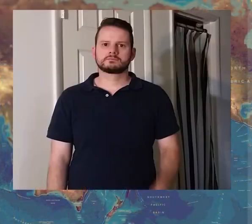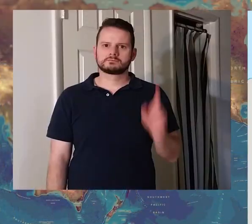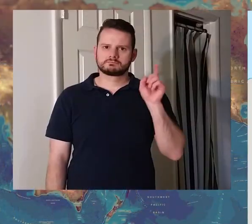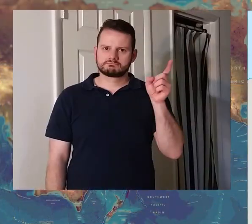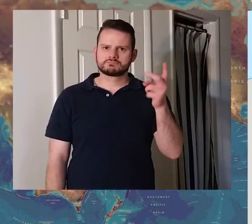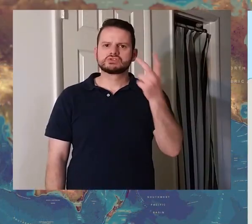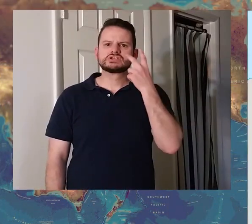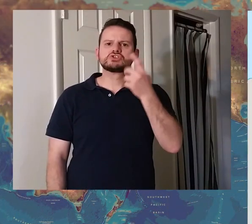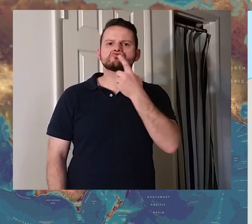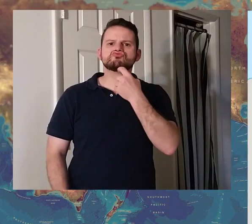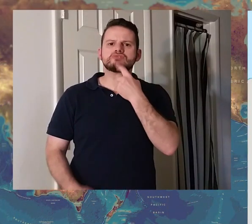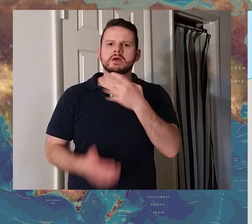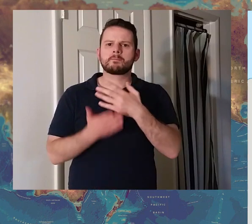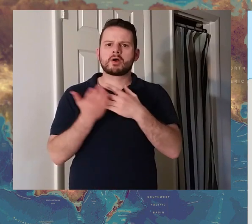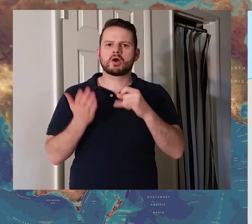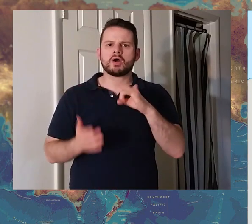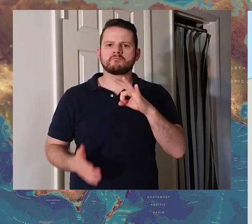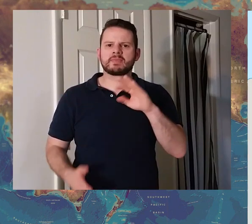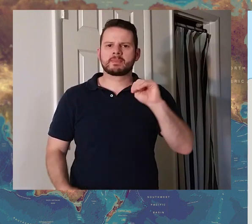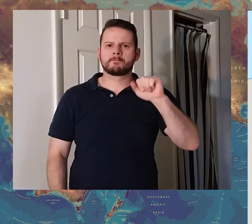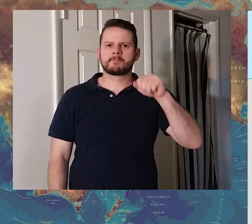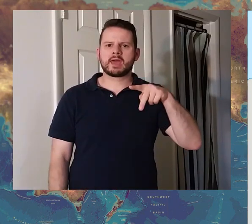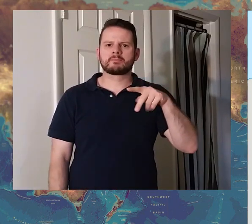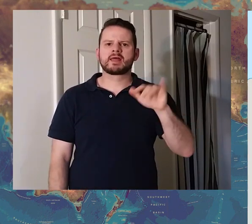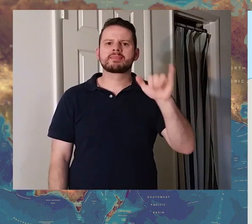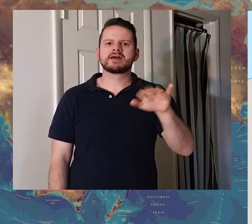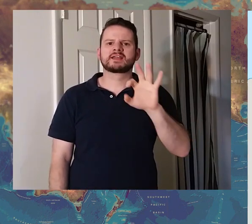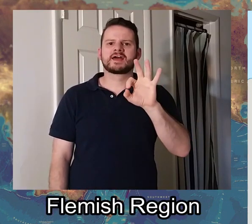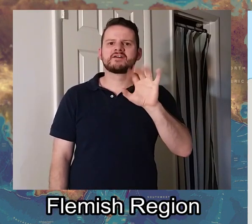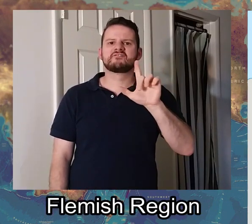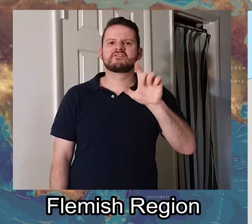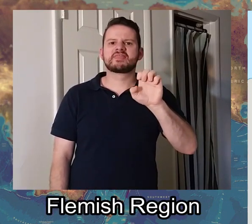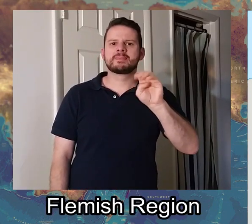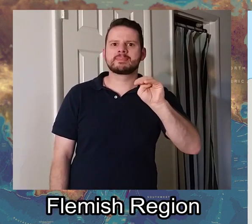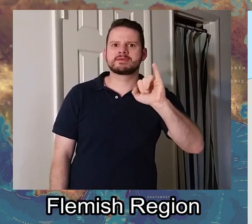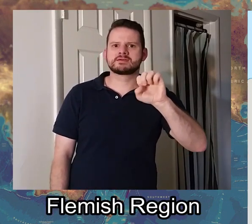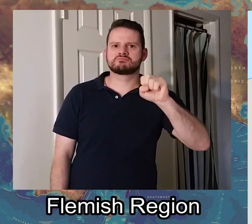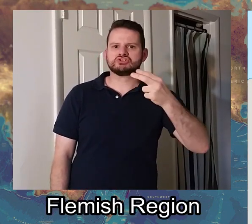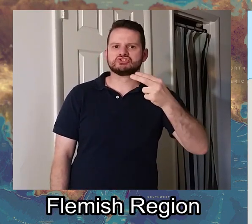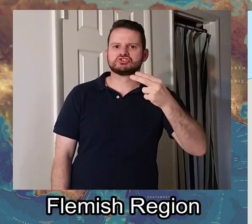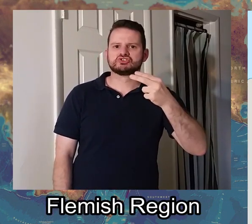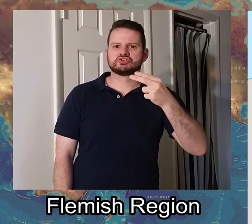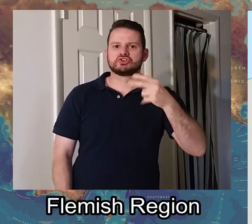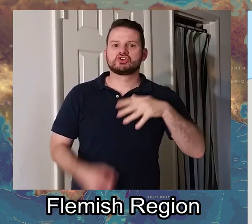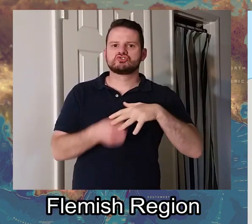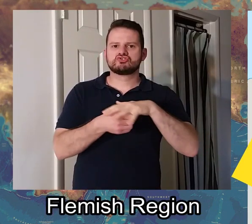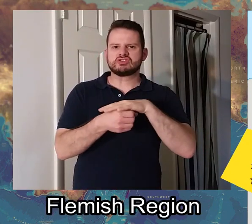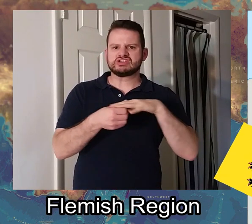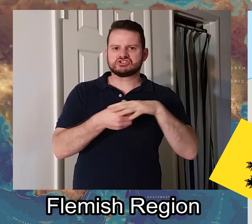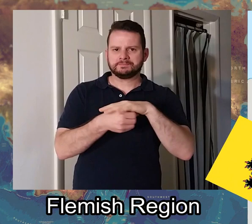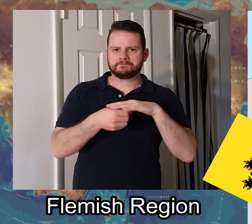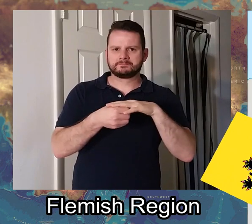See the red part of the map, that is the Flemish region.